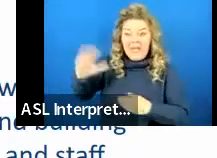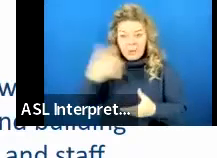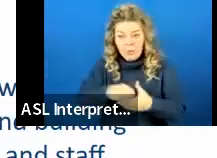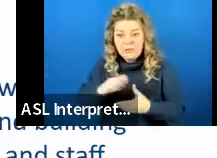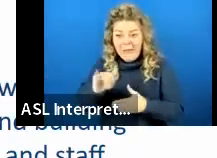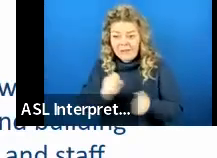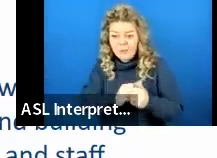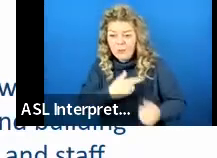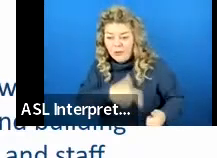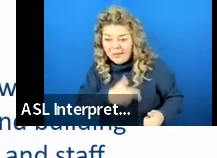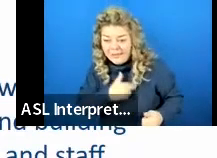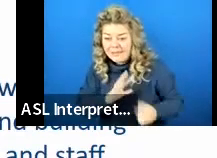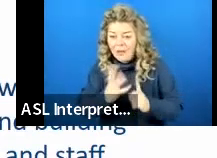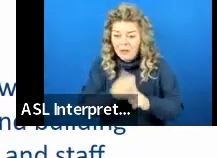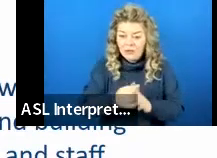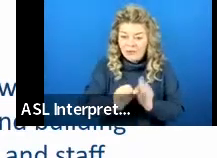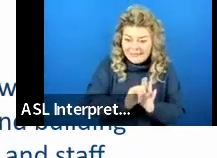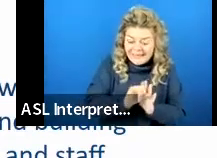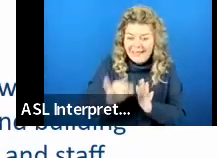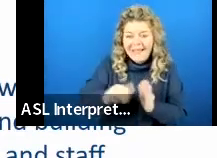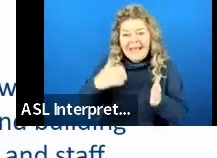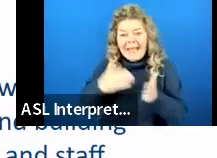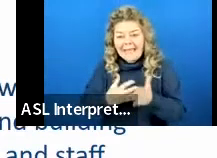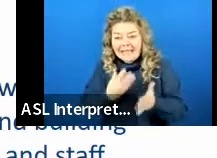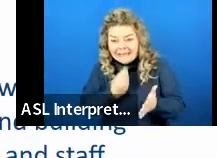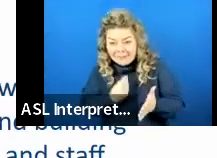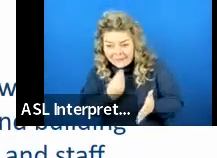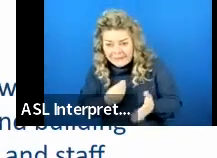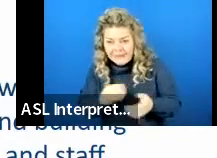and cultural identity, such as antisemitism and Islamophobia.